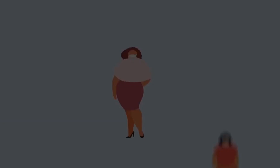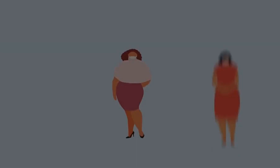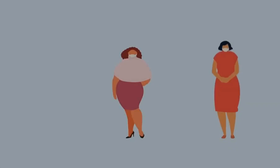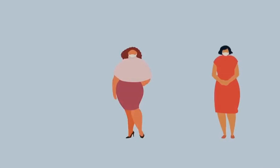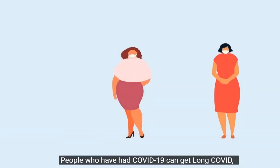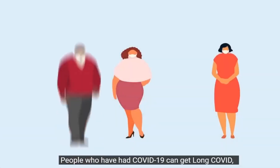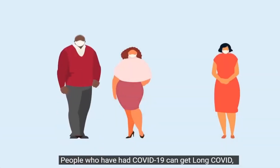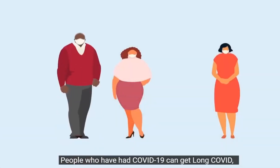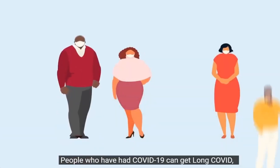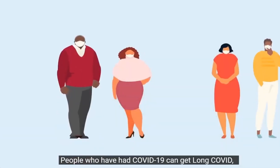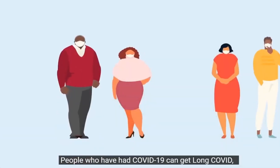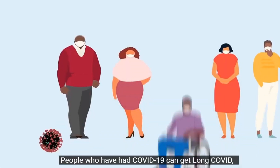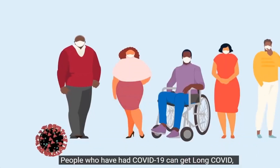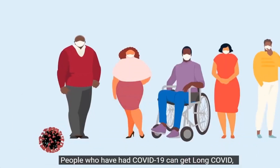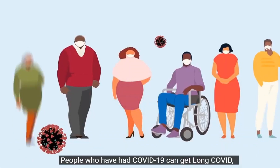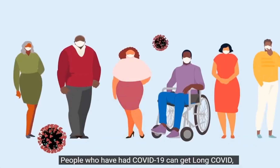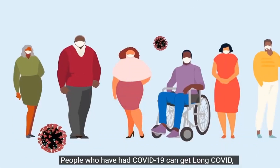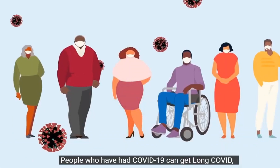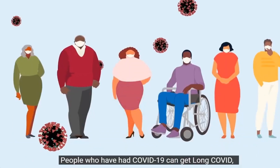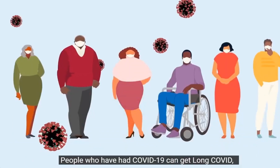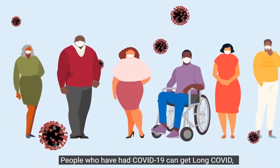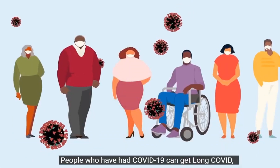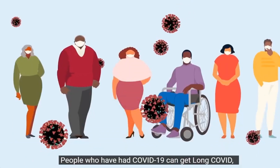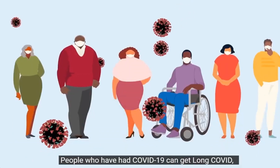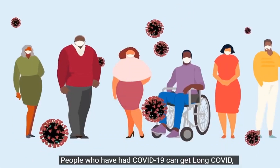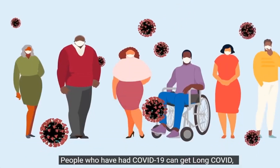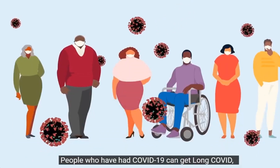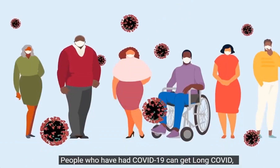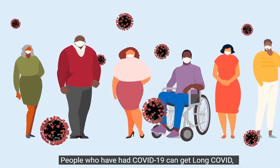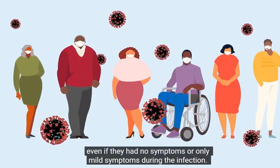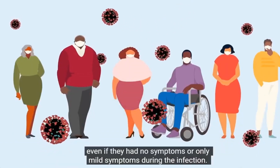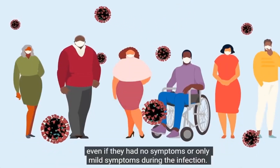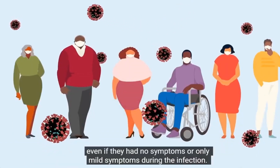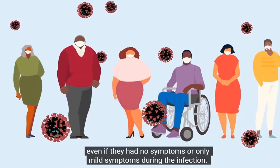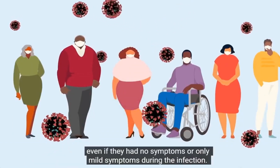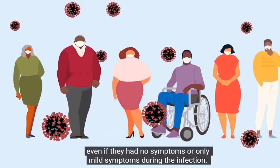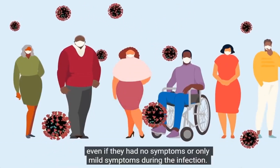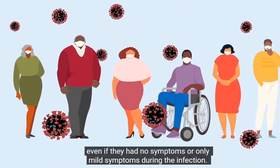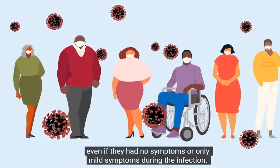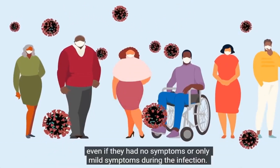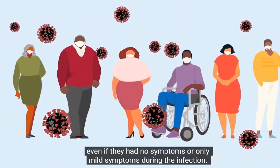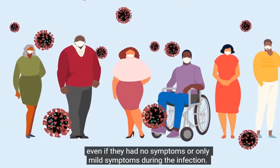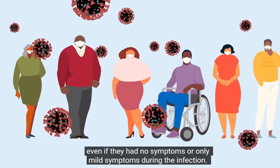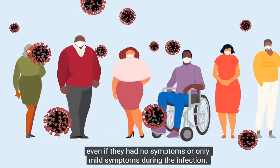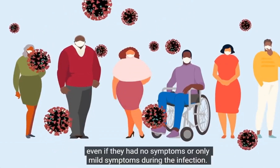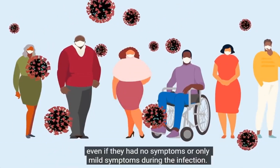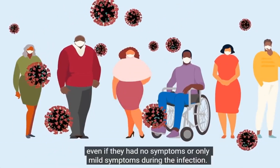People who have had covid-19 can get long covid, even if they had no symptoms or